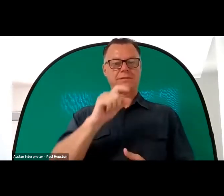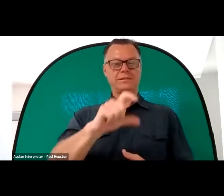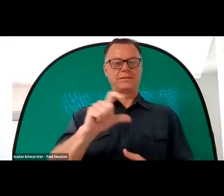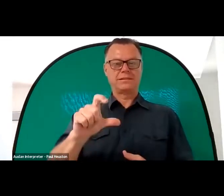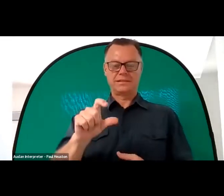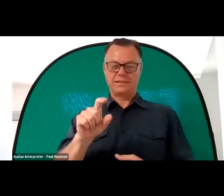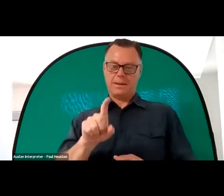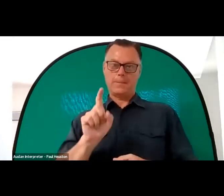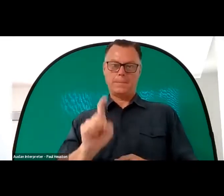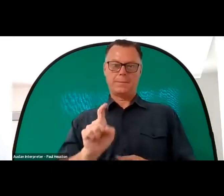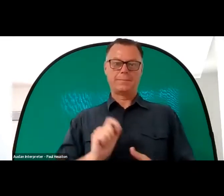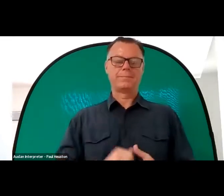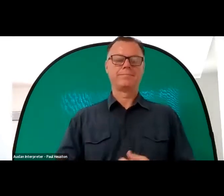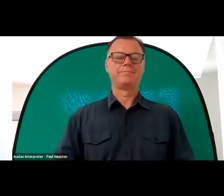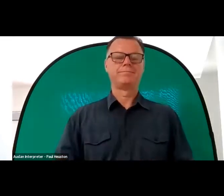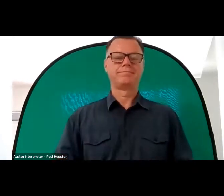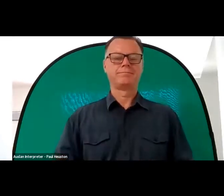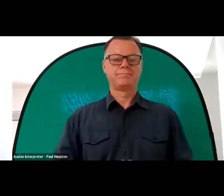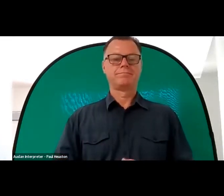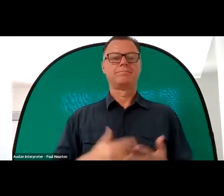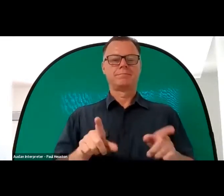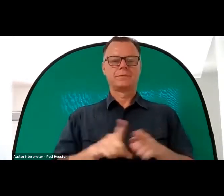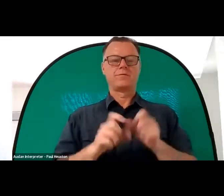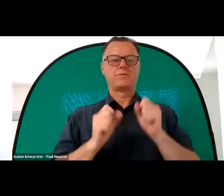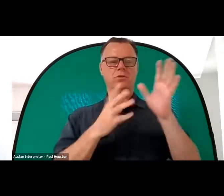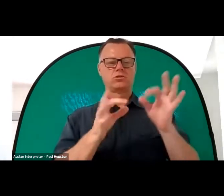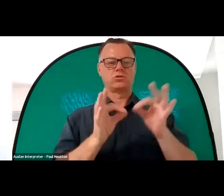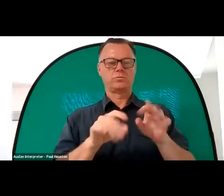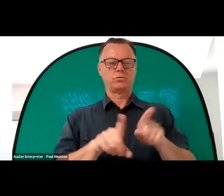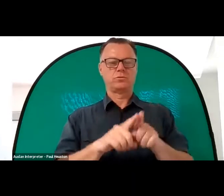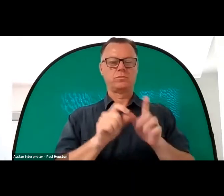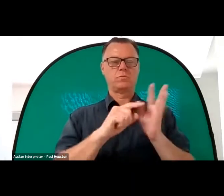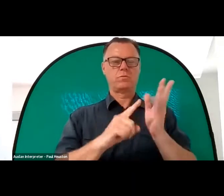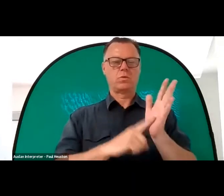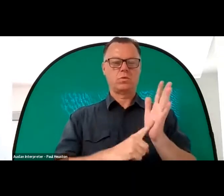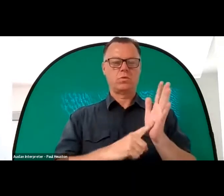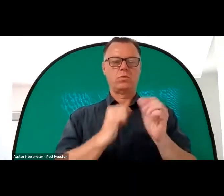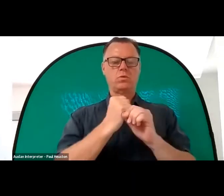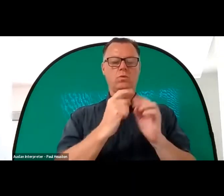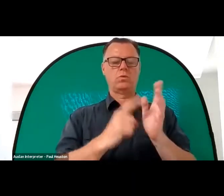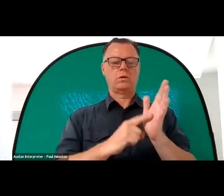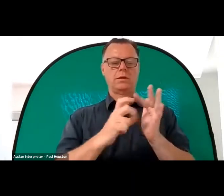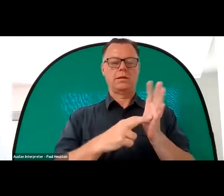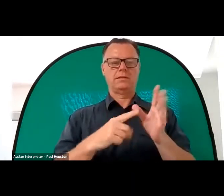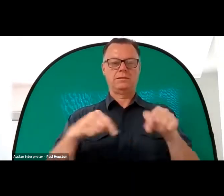so in order to access the live captioning you can just